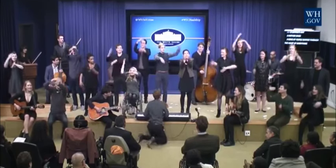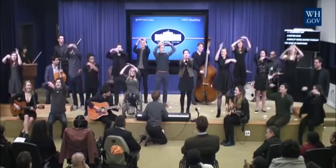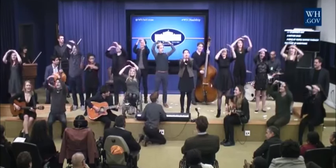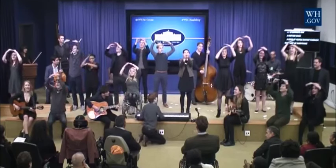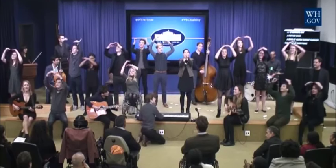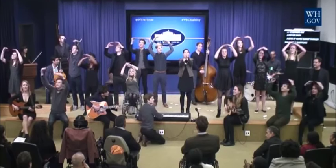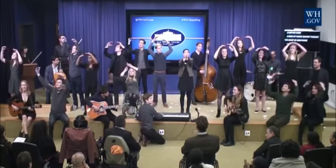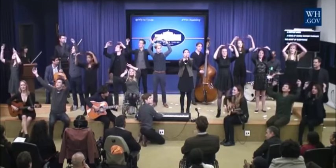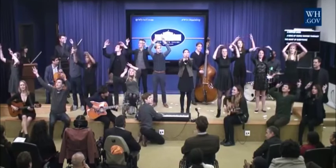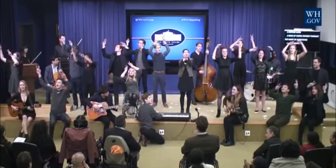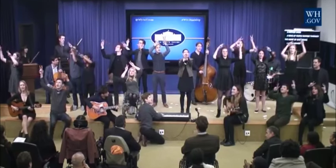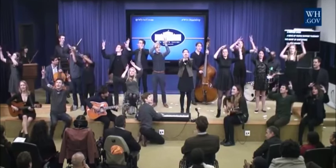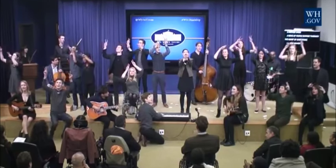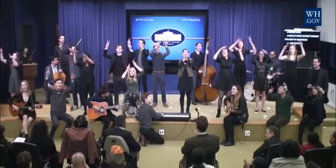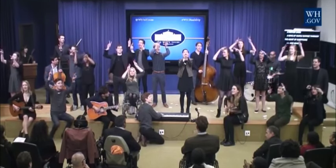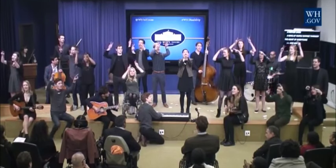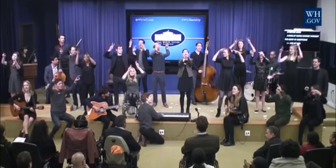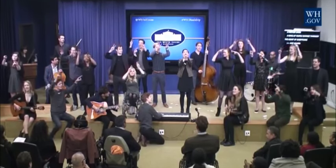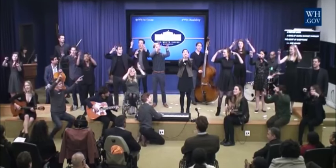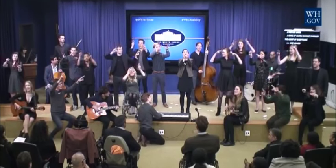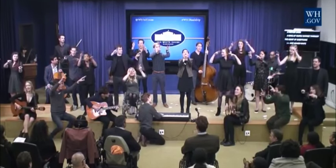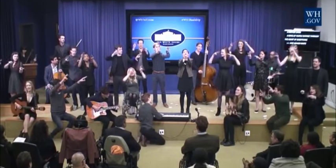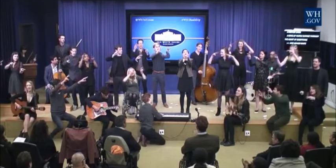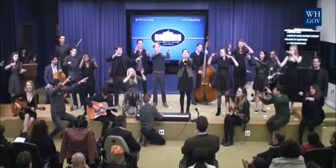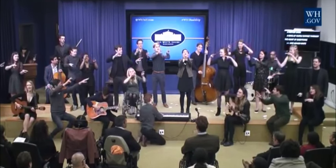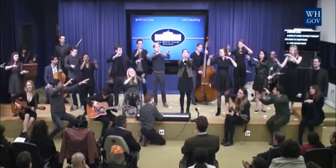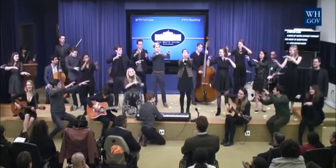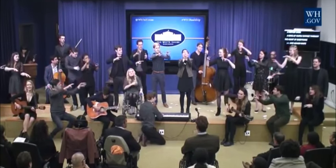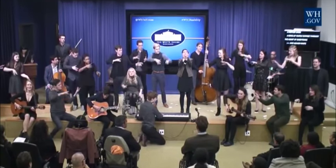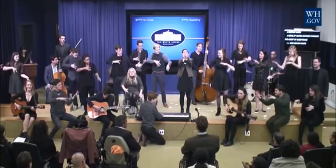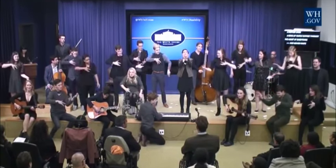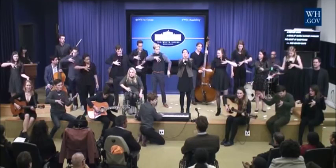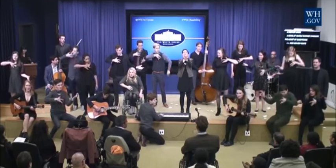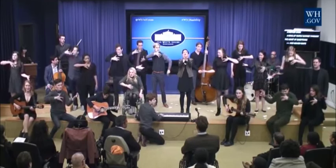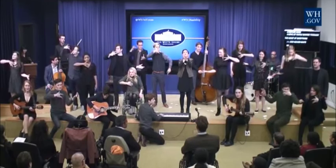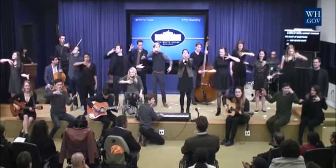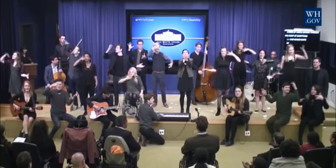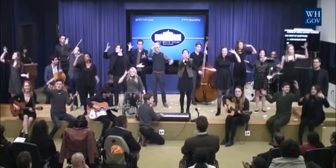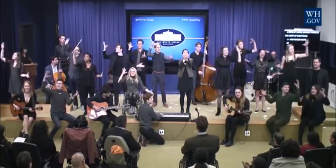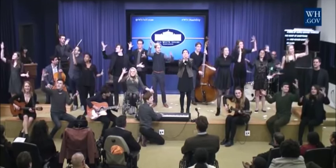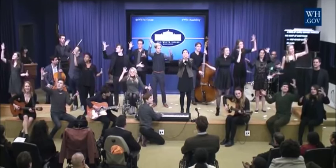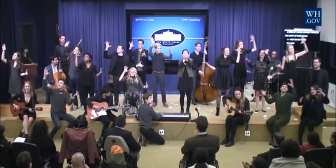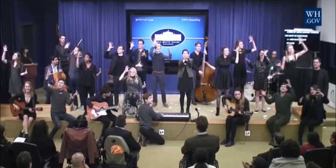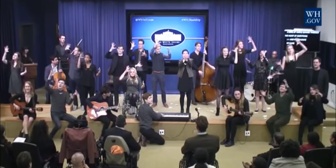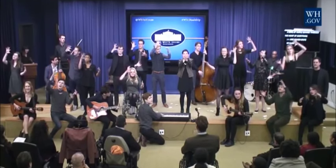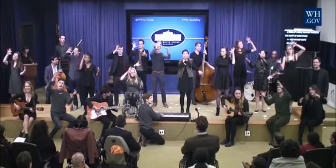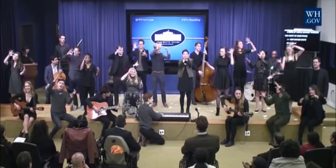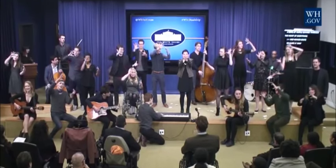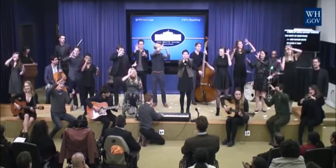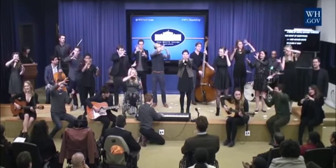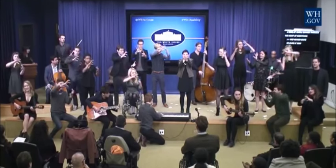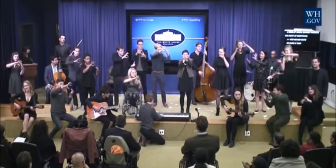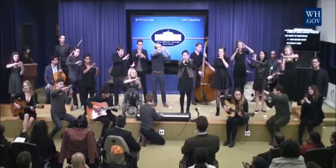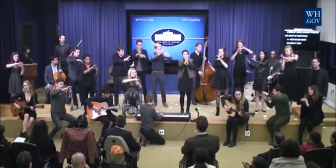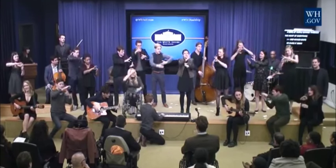And heaven waits So close it seems